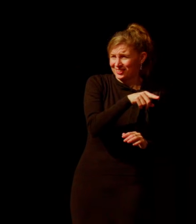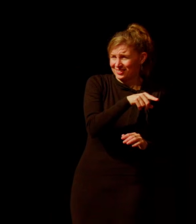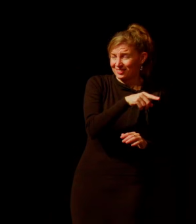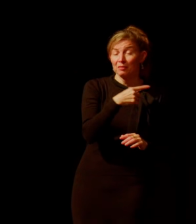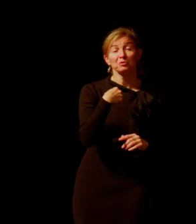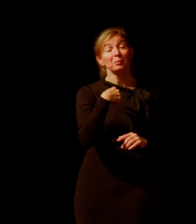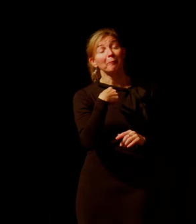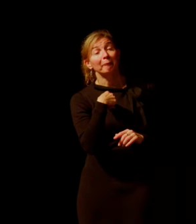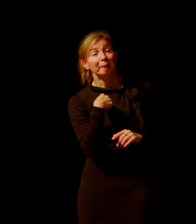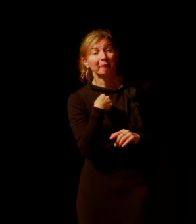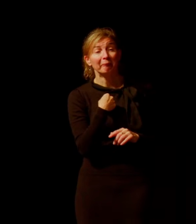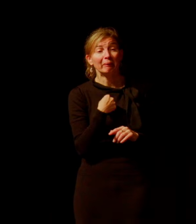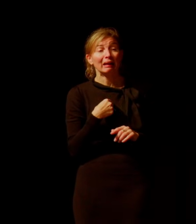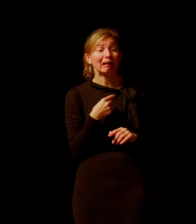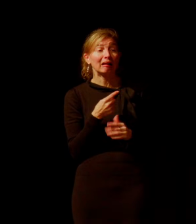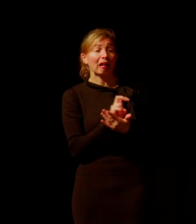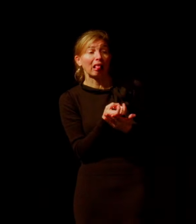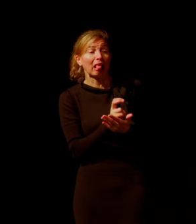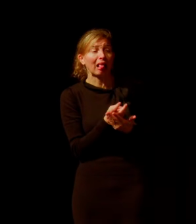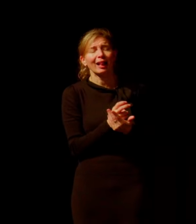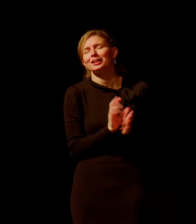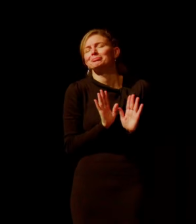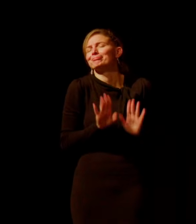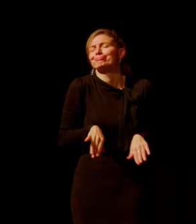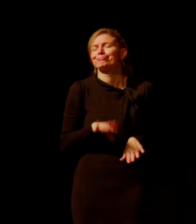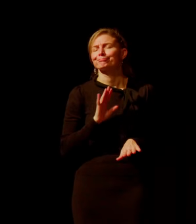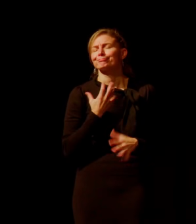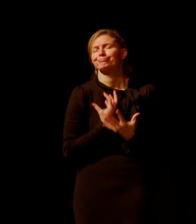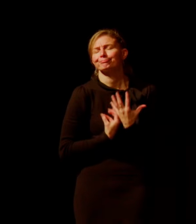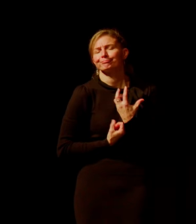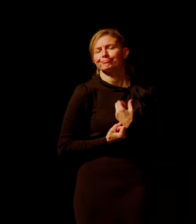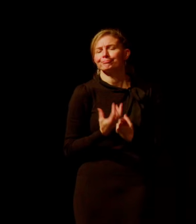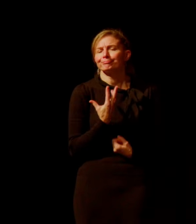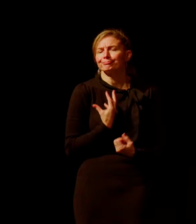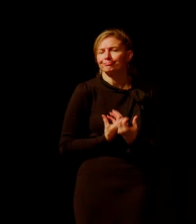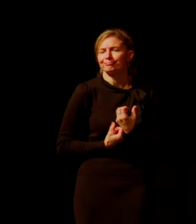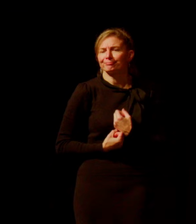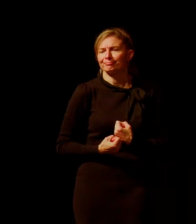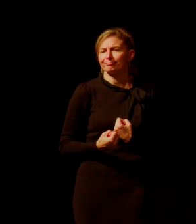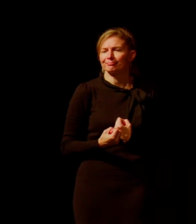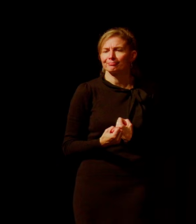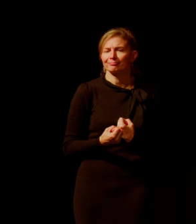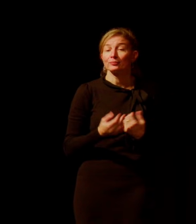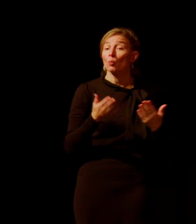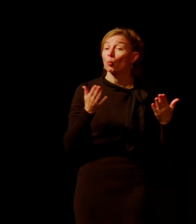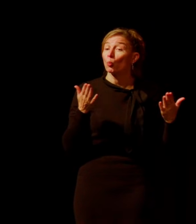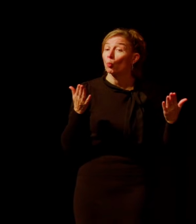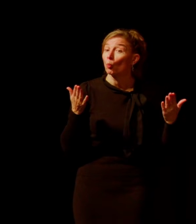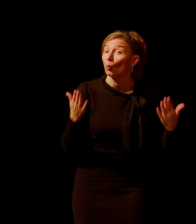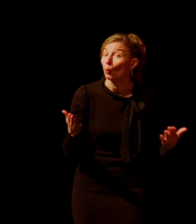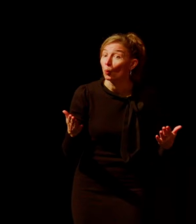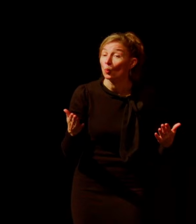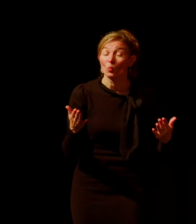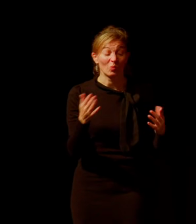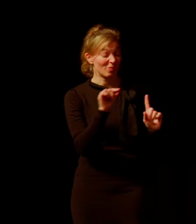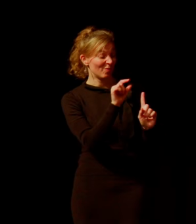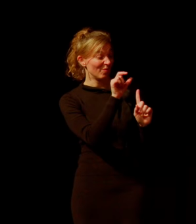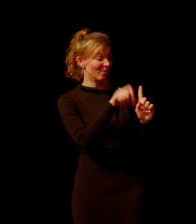And she was convinced, even if she were to really ask Dave, he would shut it down immediately, there’s no point to ask at all.